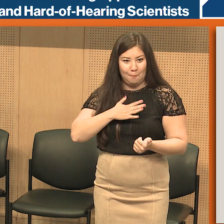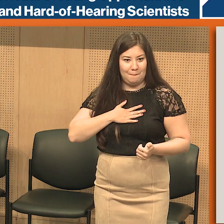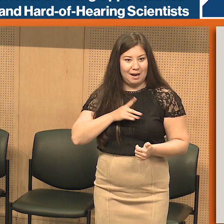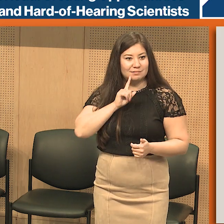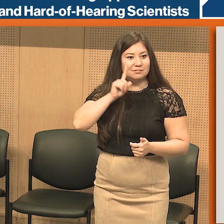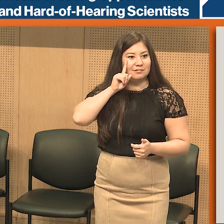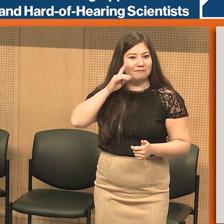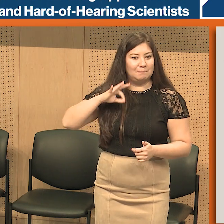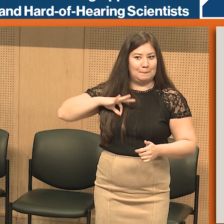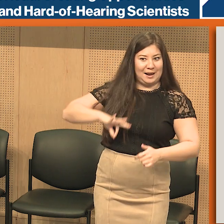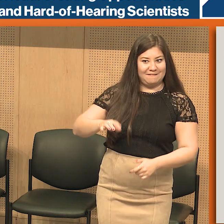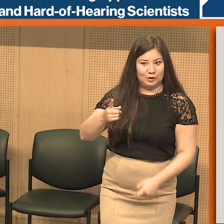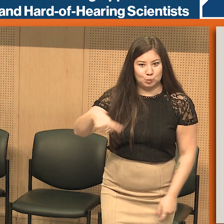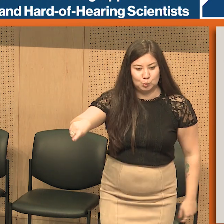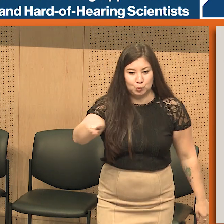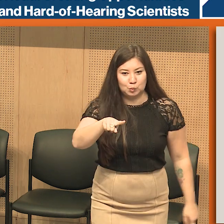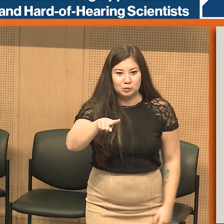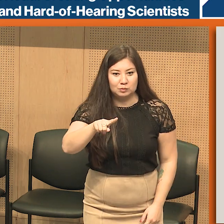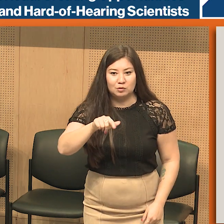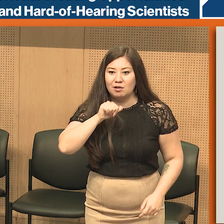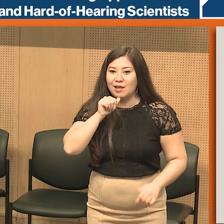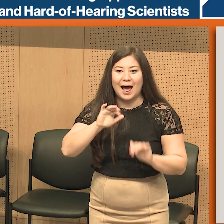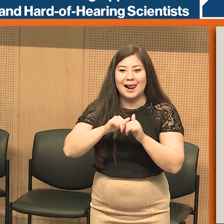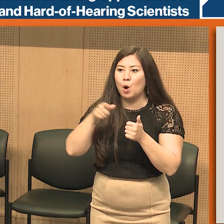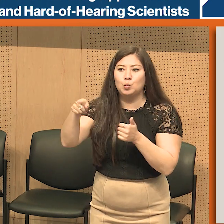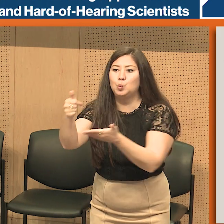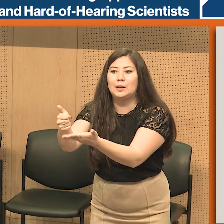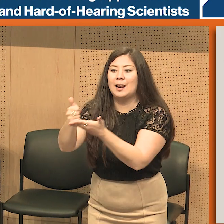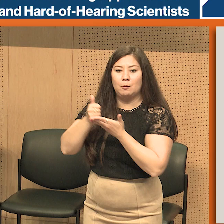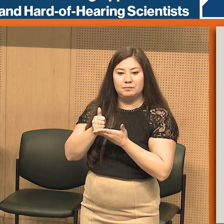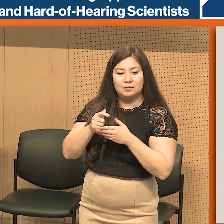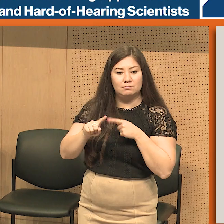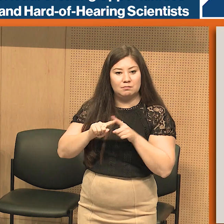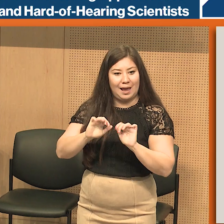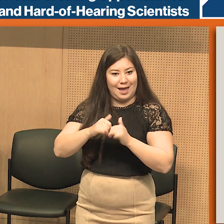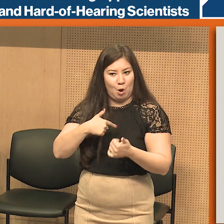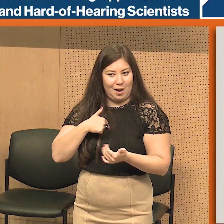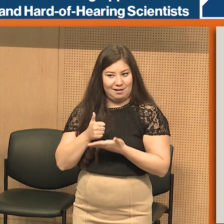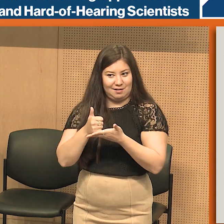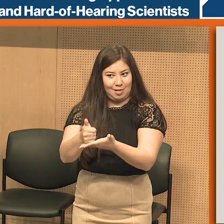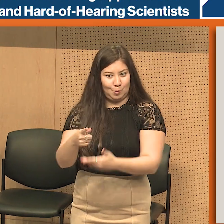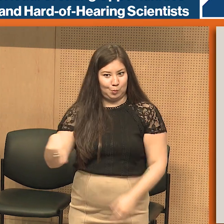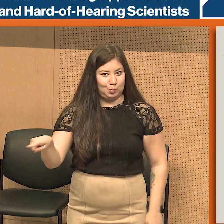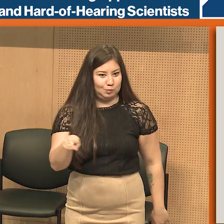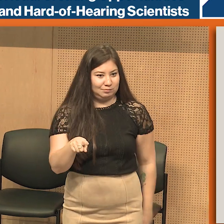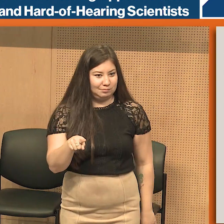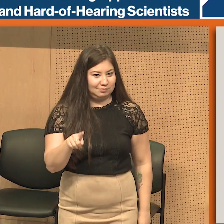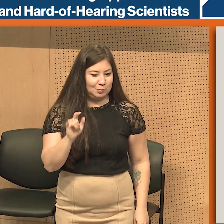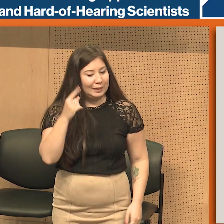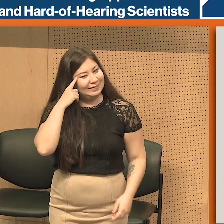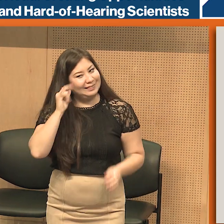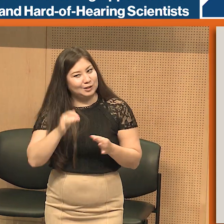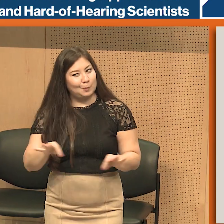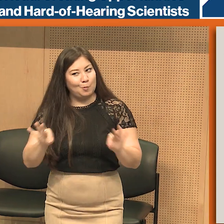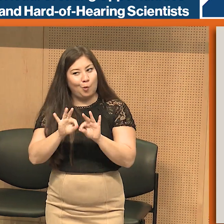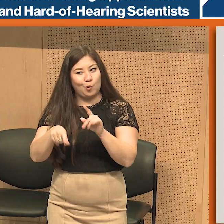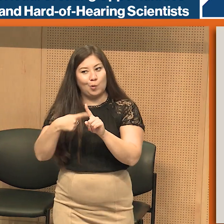I'm showing how my Deaf identity can benefit others, not talking about how people need to help me